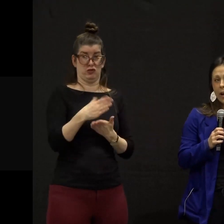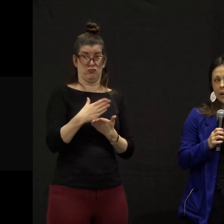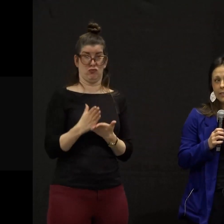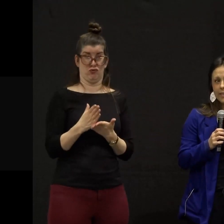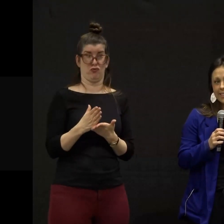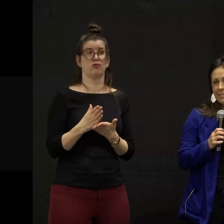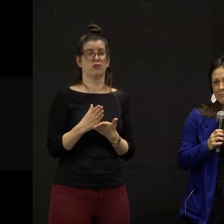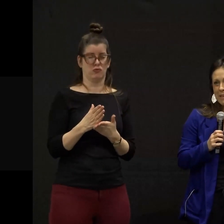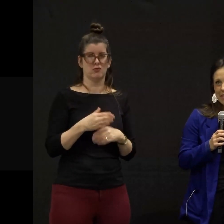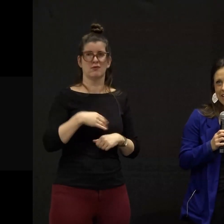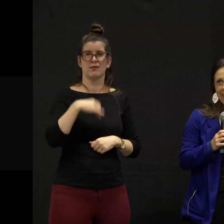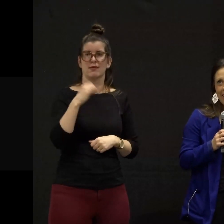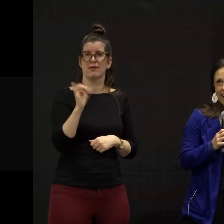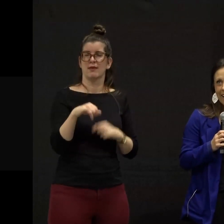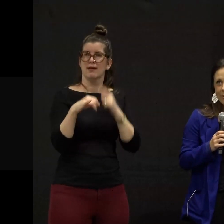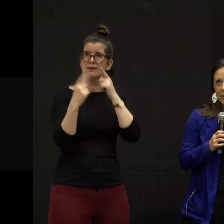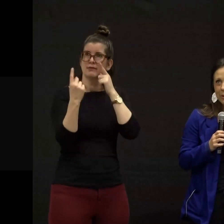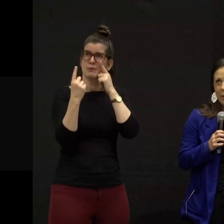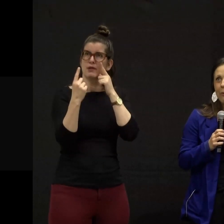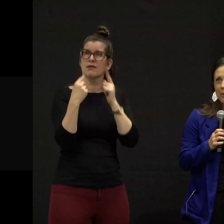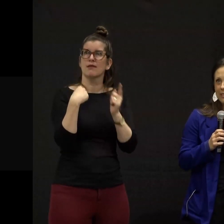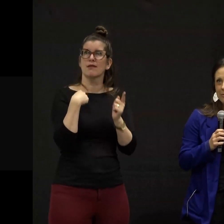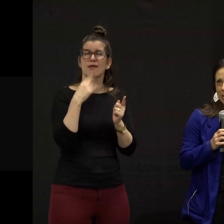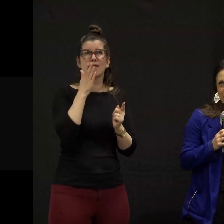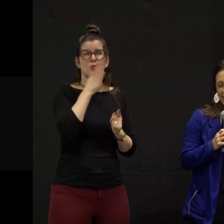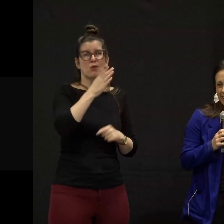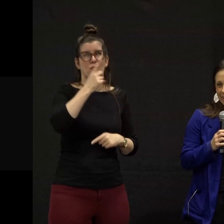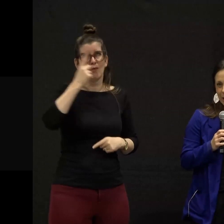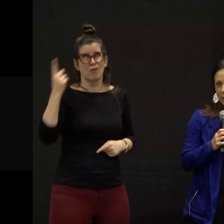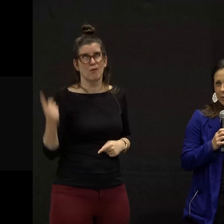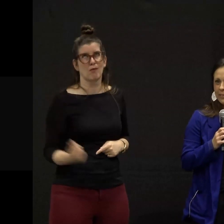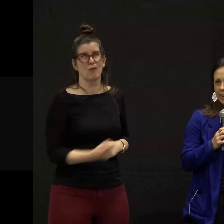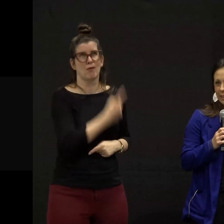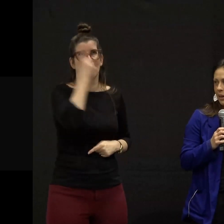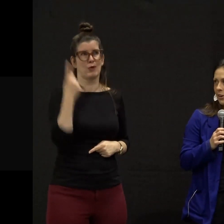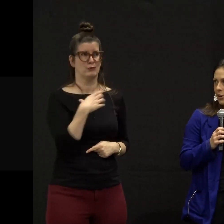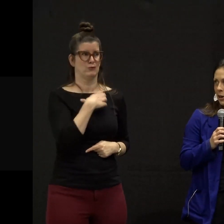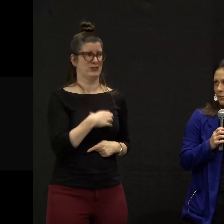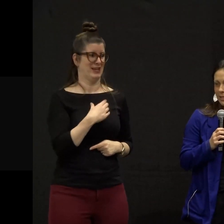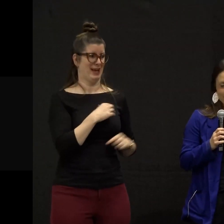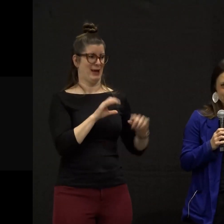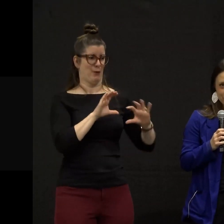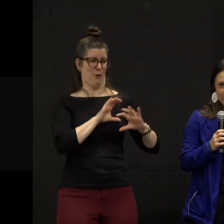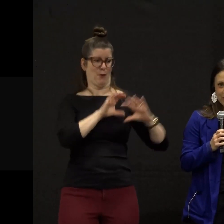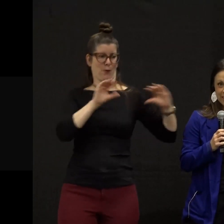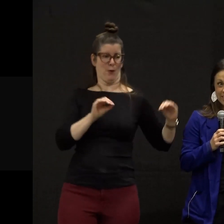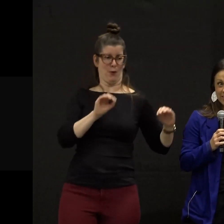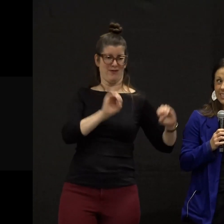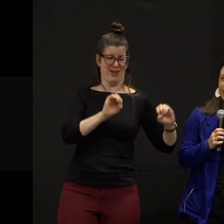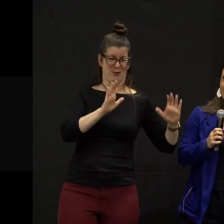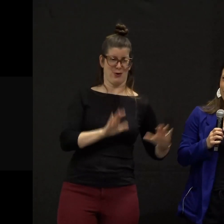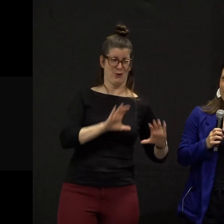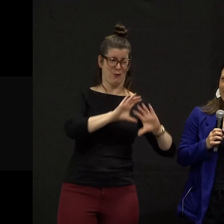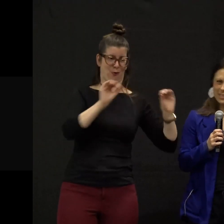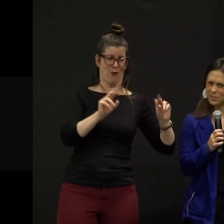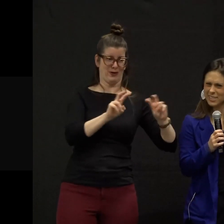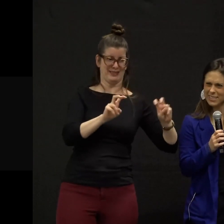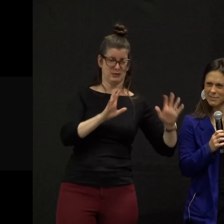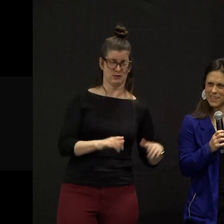And that's something that I will always wish I had a co-evaluator or co-assessor with because if I see something, did you see something?